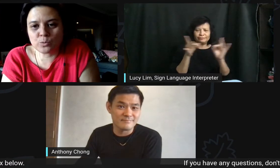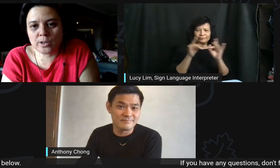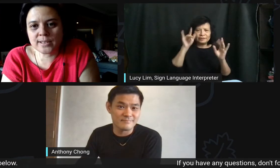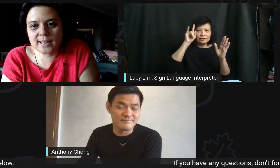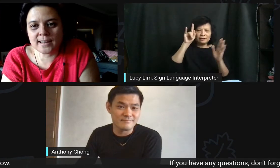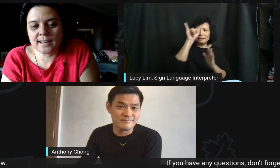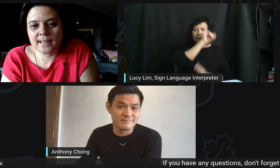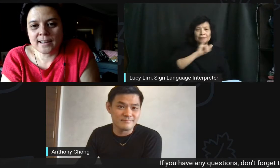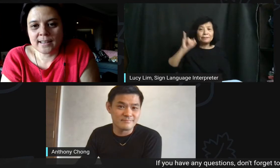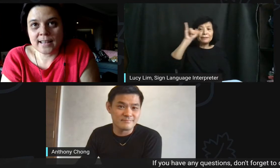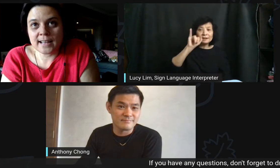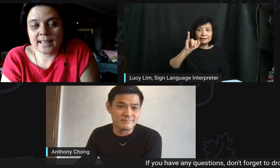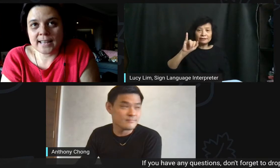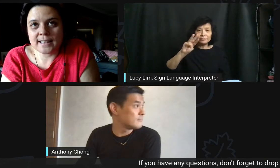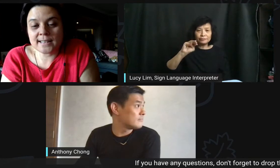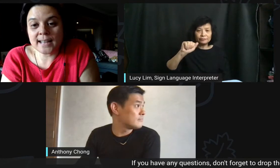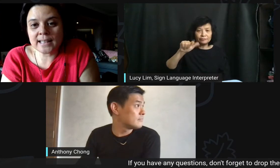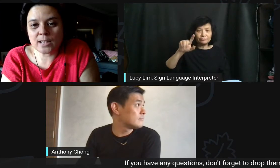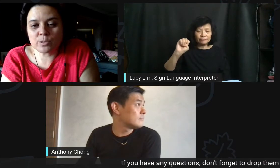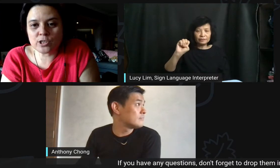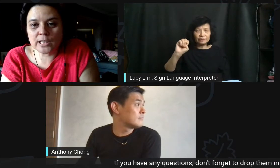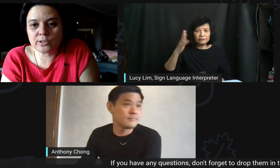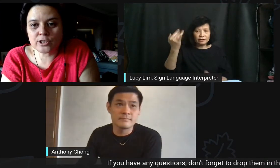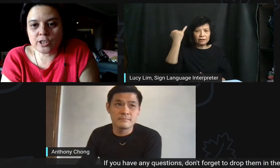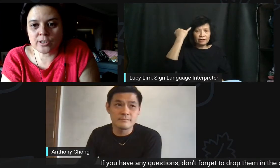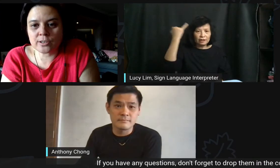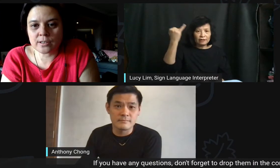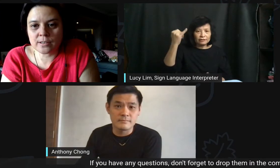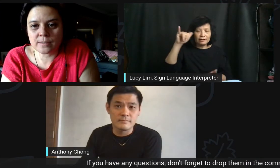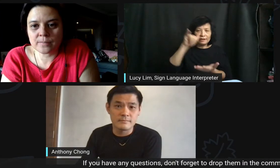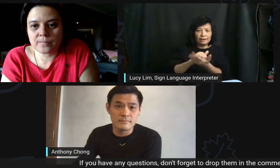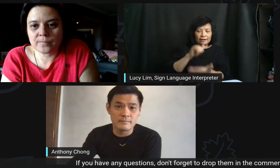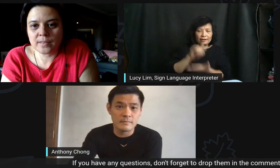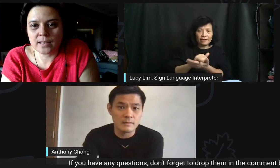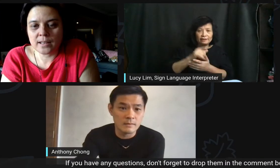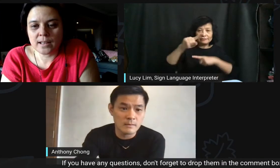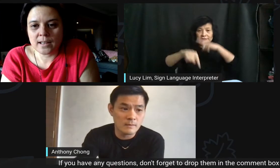which was that sign language literature